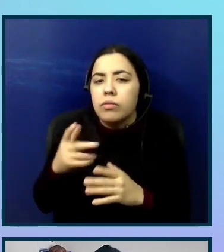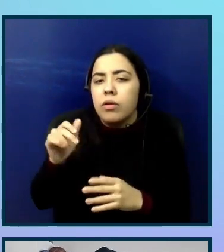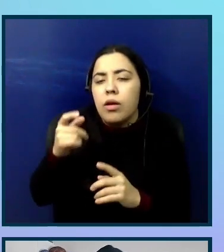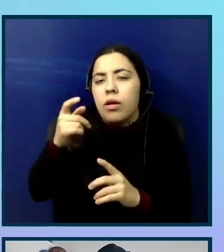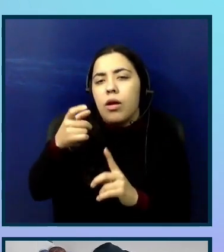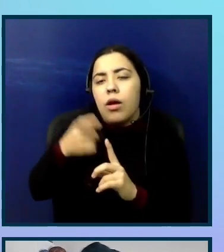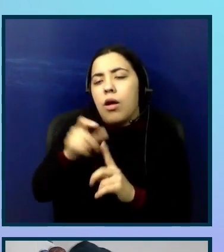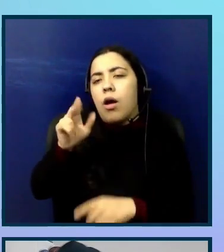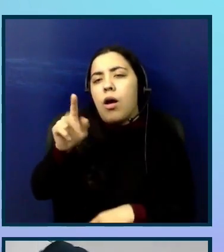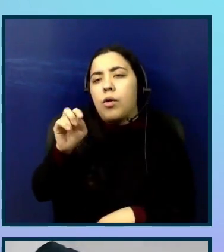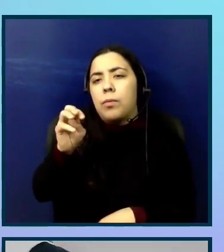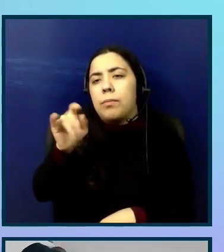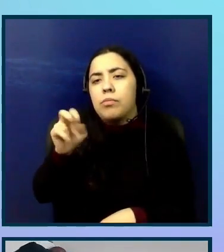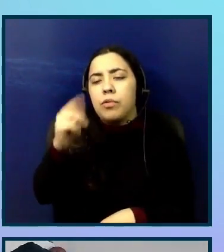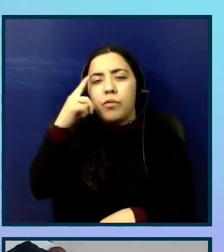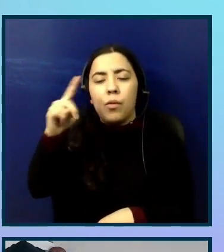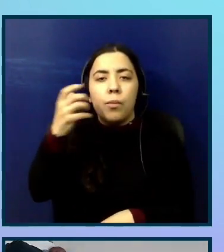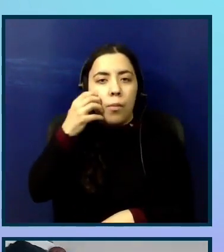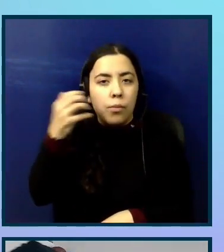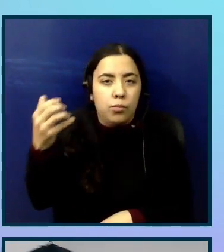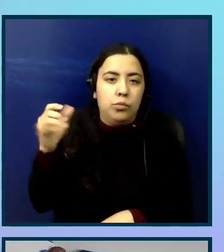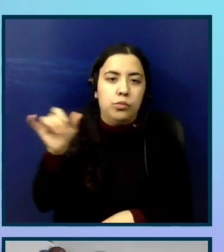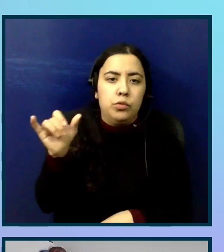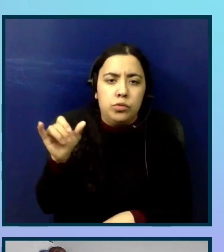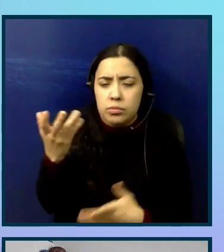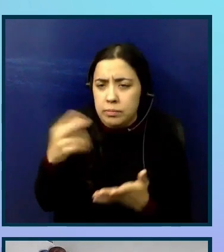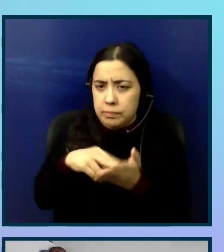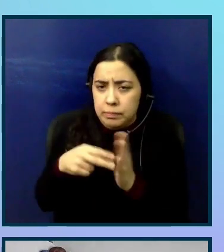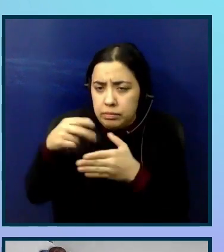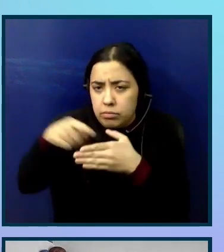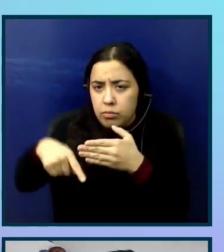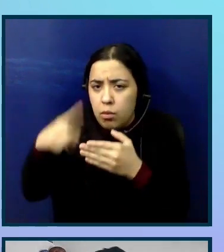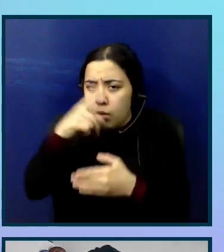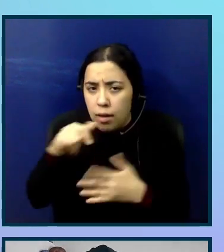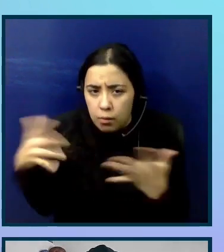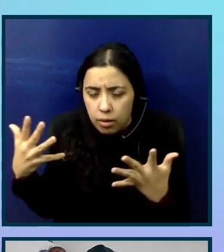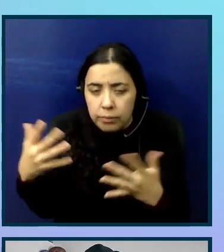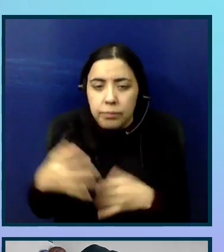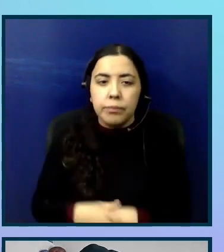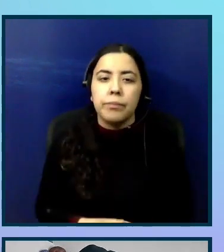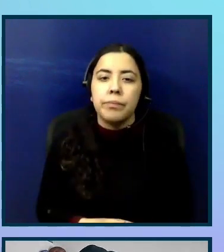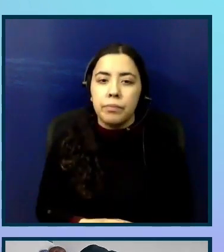So what are the outcomes from using automation, right? The biggest one here is learning accessibility